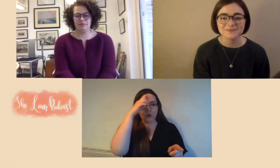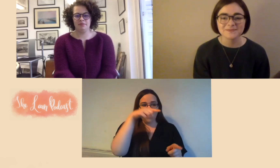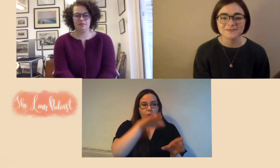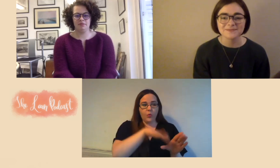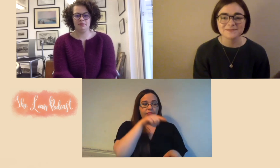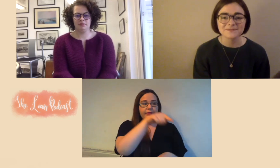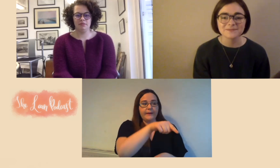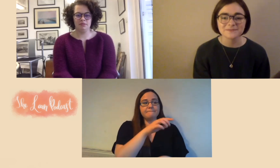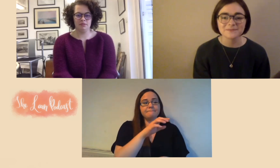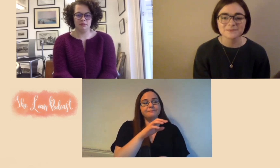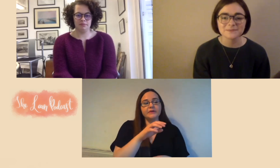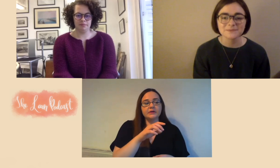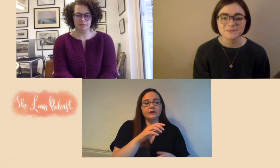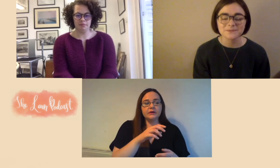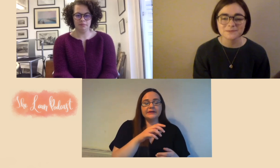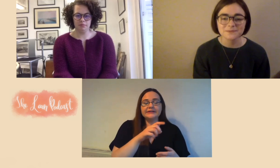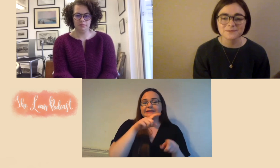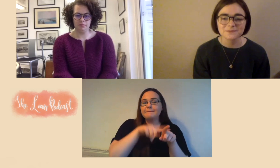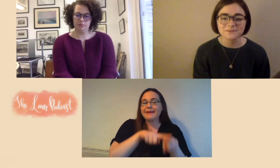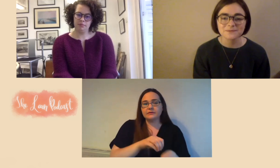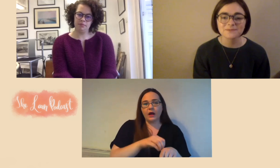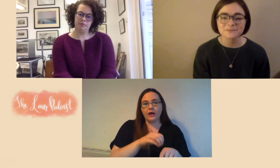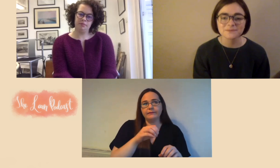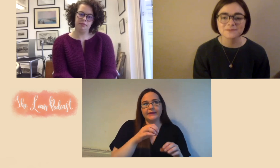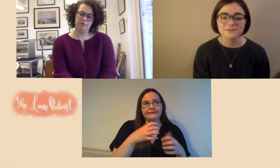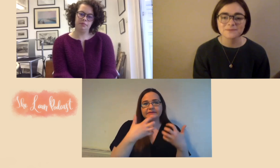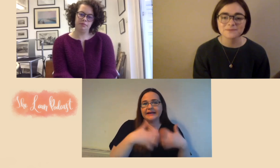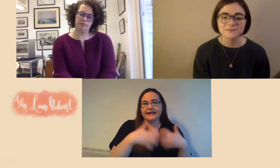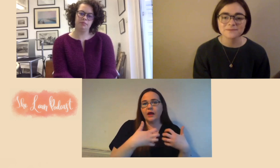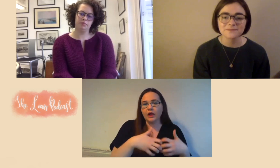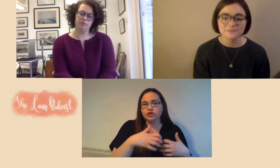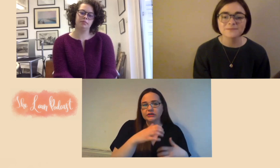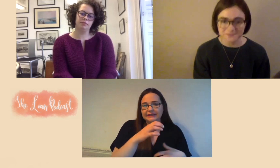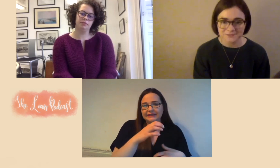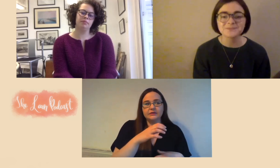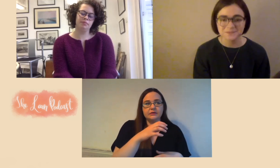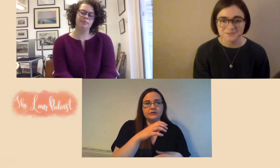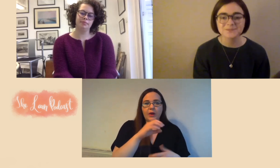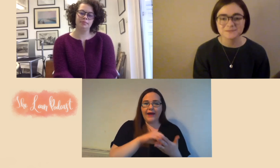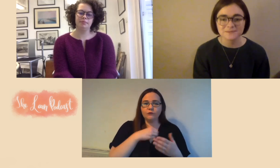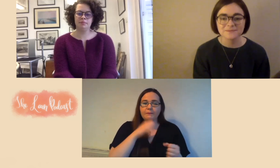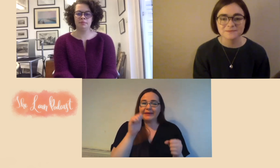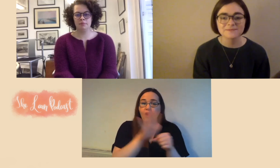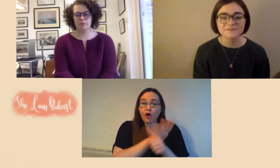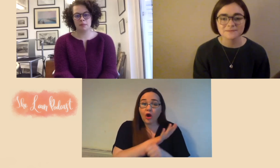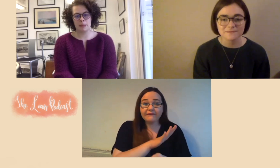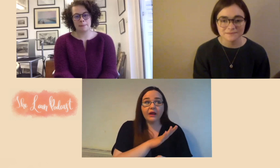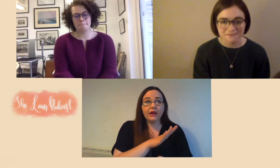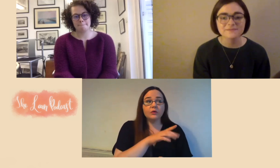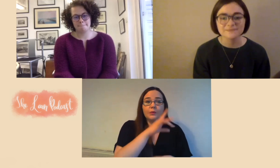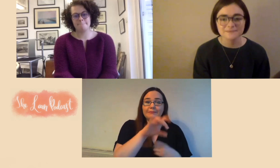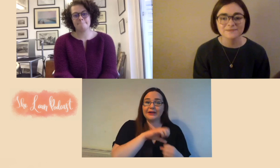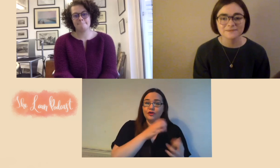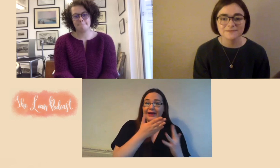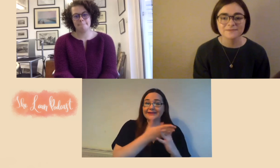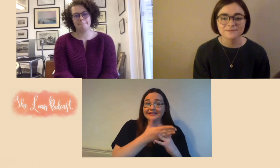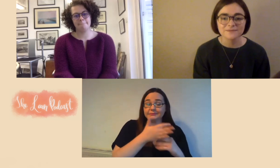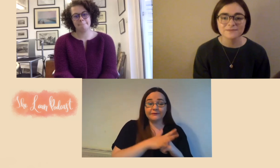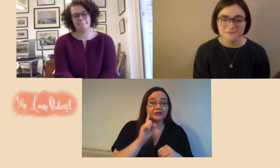but an online conference and also for business meetings they're both organized so differently. So I think for the events,